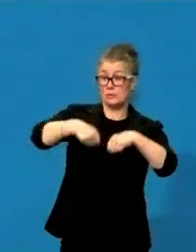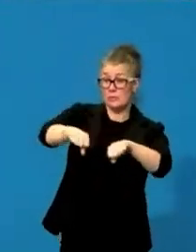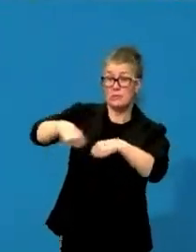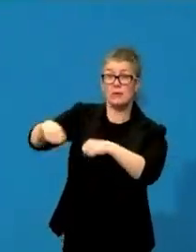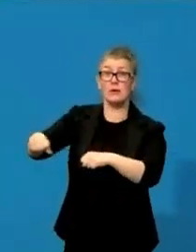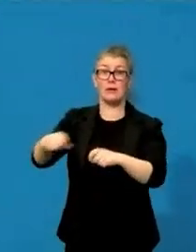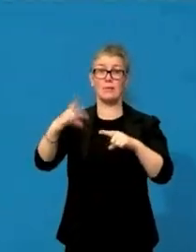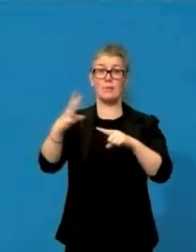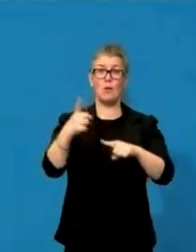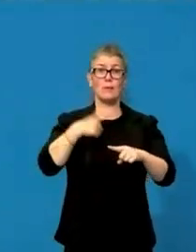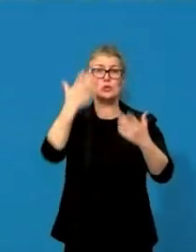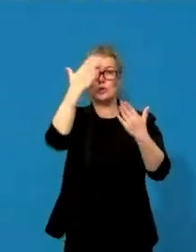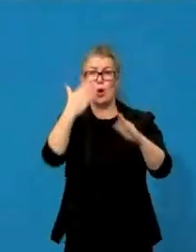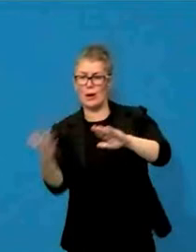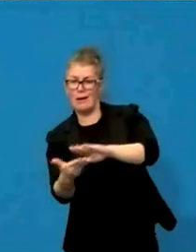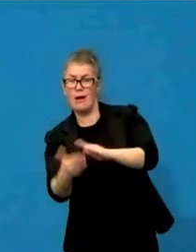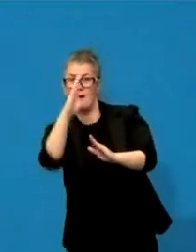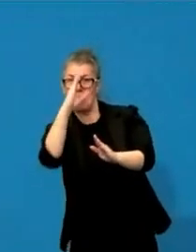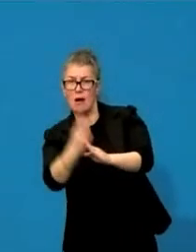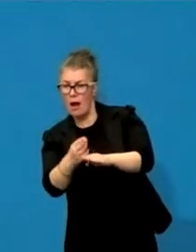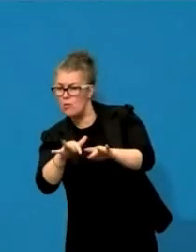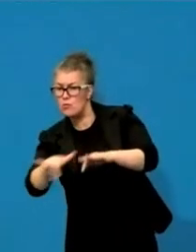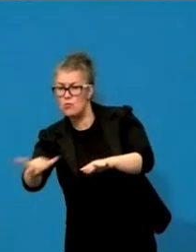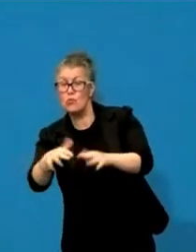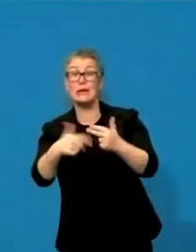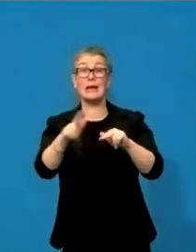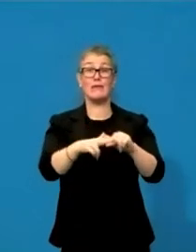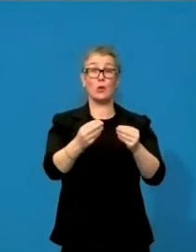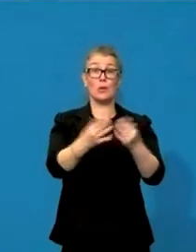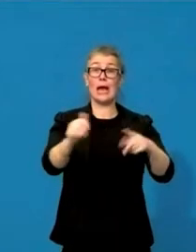know what's in it. If you are working with barefoot, there might be snakes.